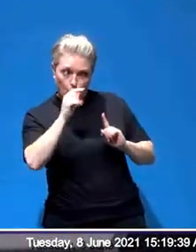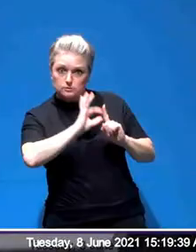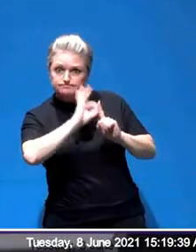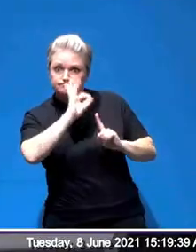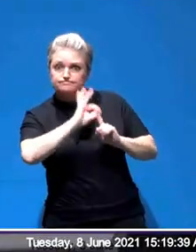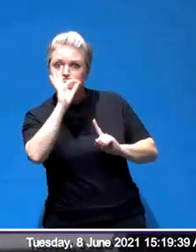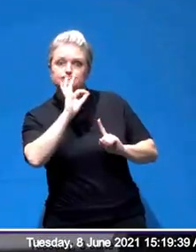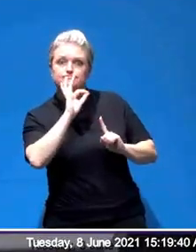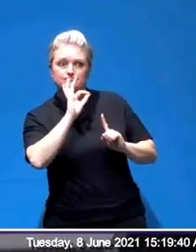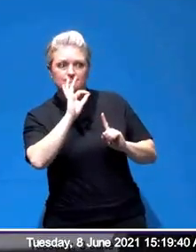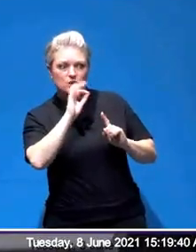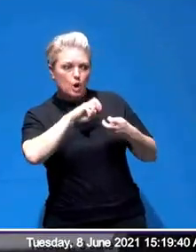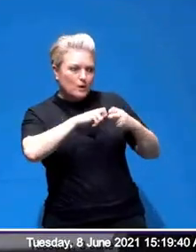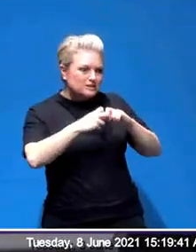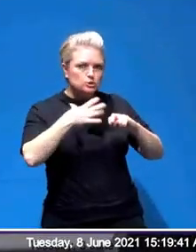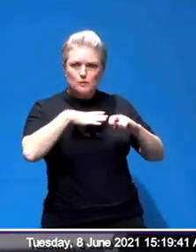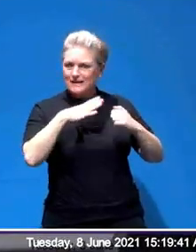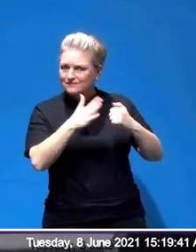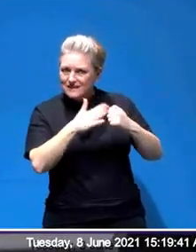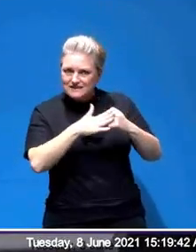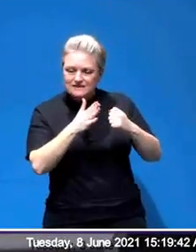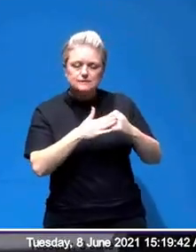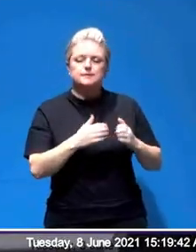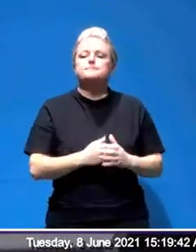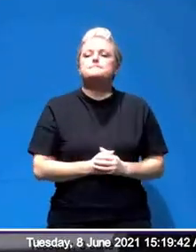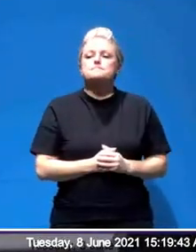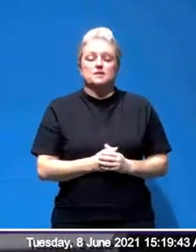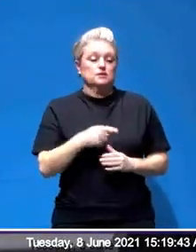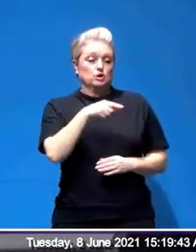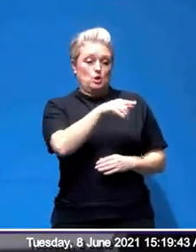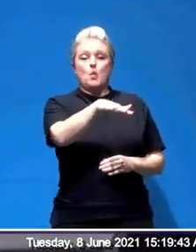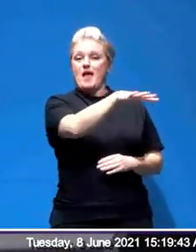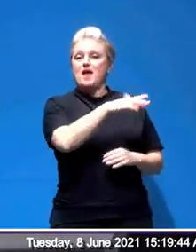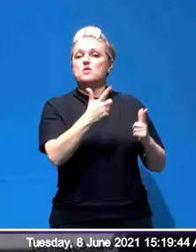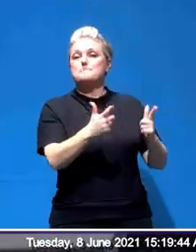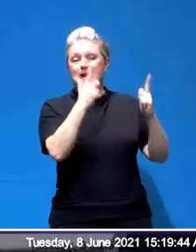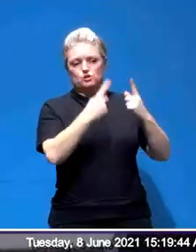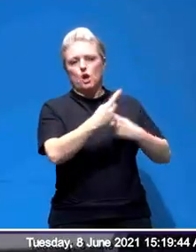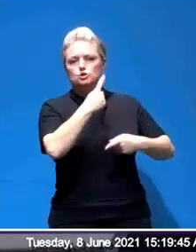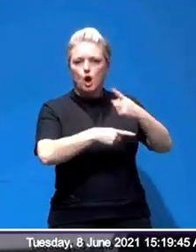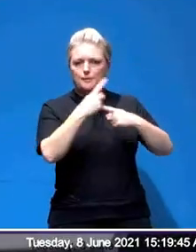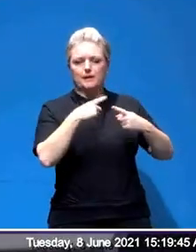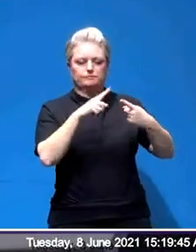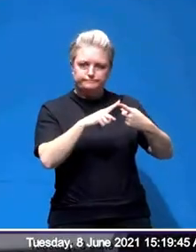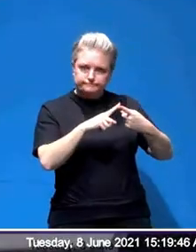that needed attention. So it was the Area Manager, who has since retired with us, that had